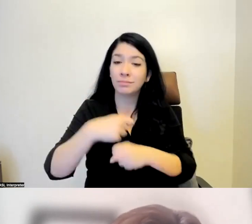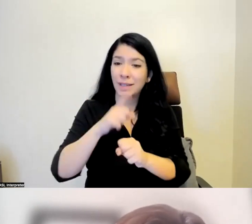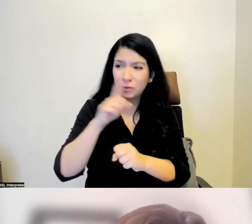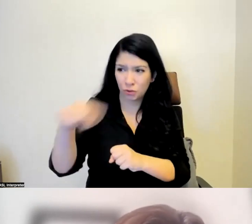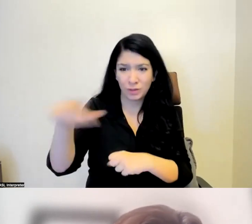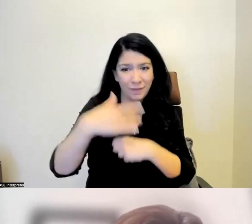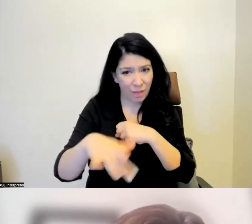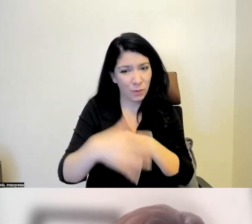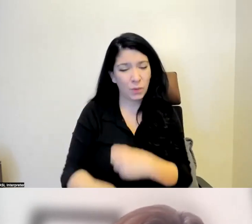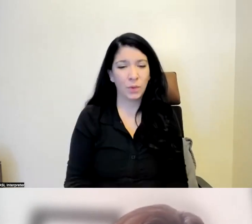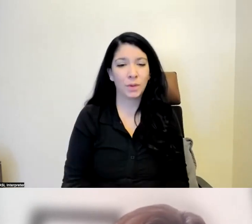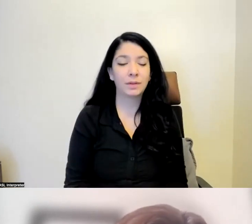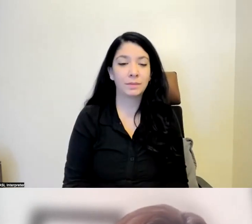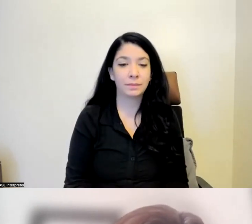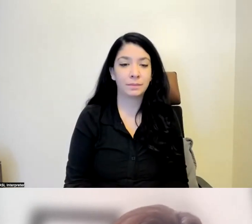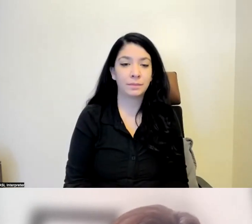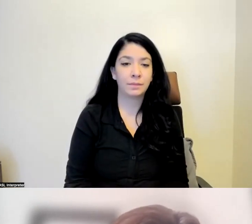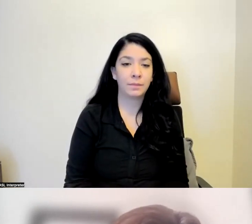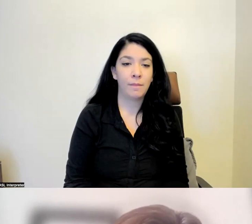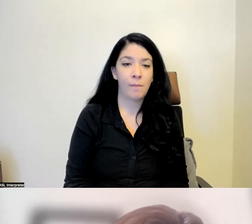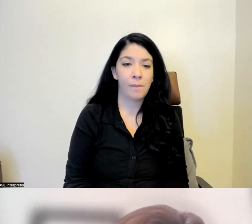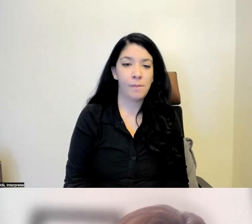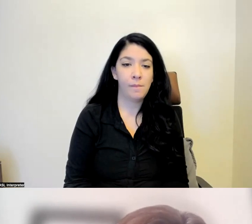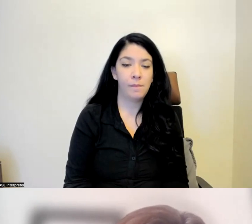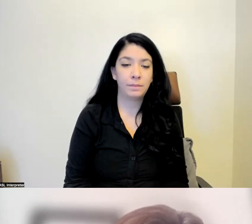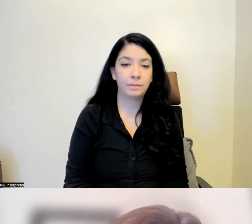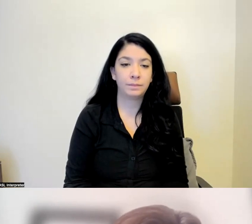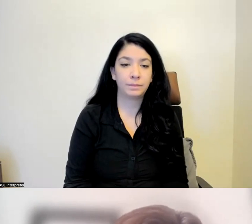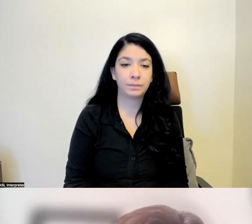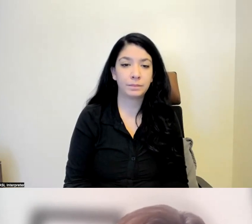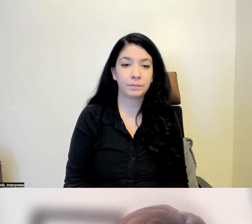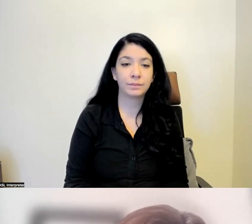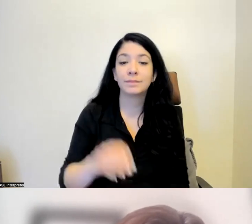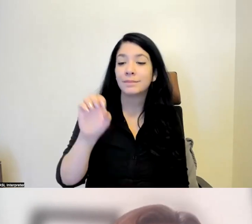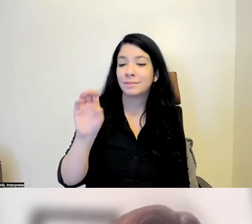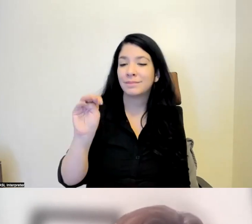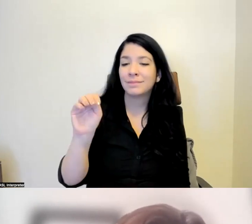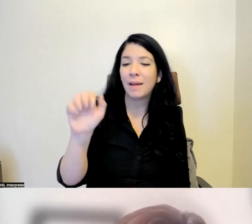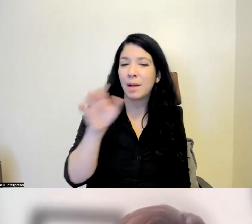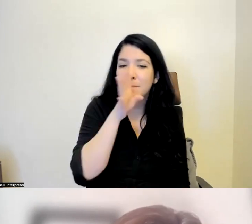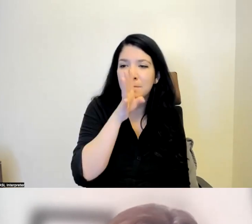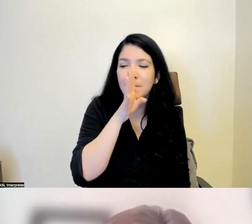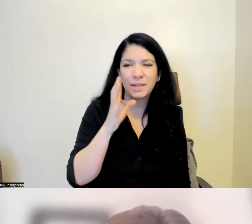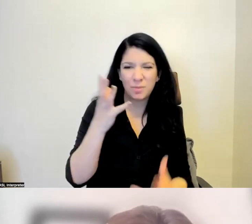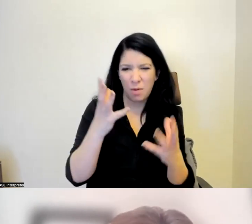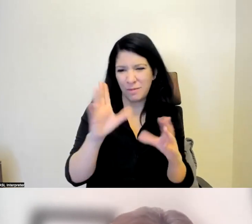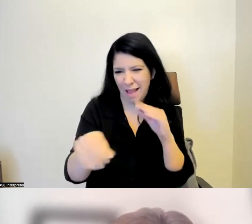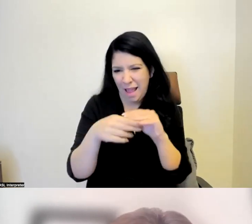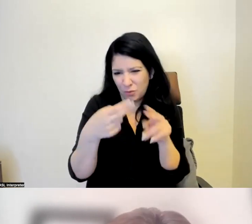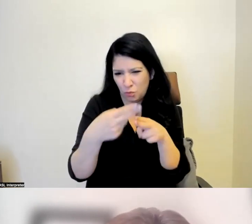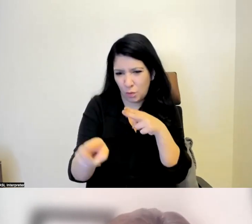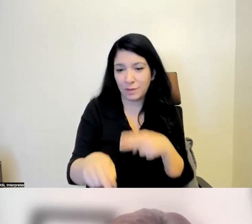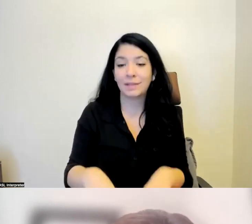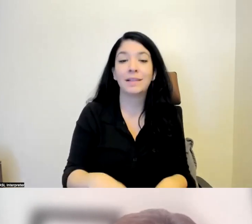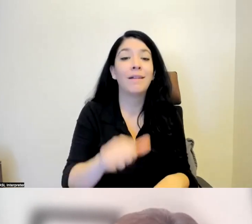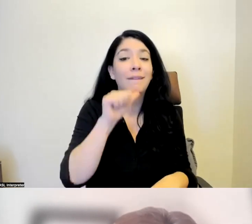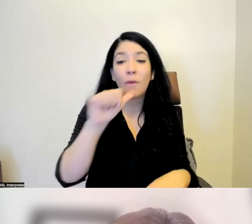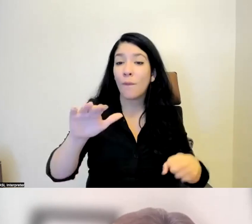This is Emma. I don't have a full list of resources gathered on this,